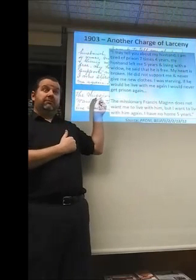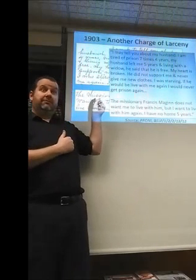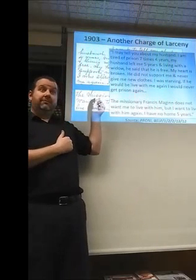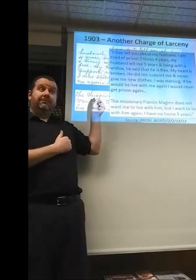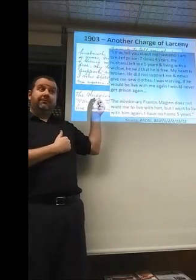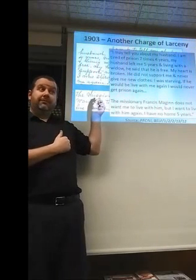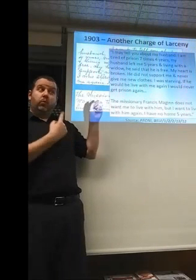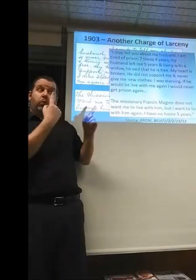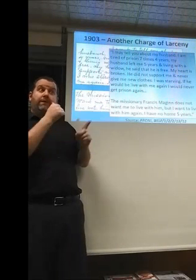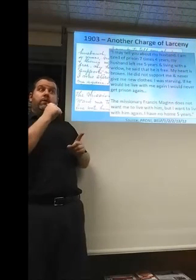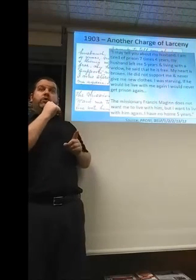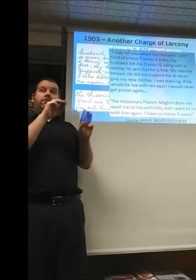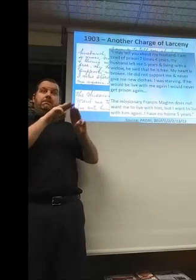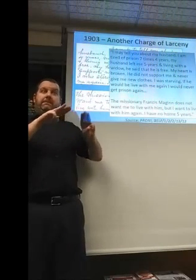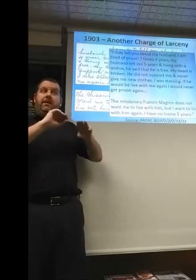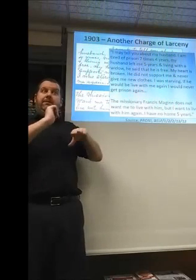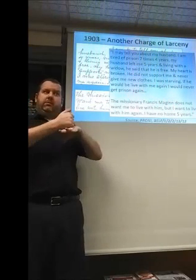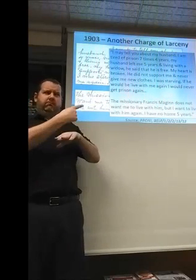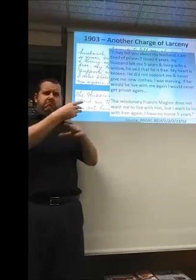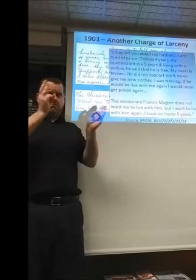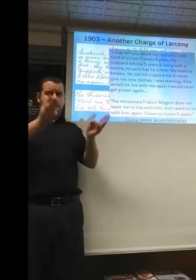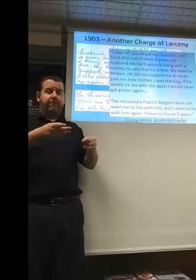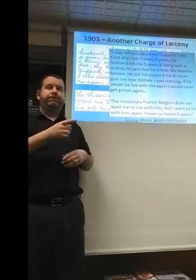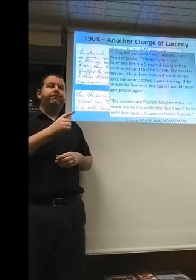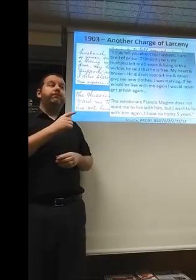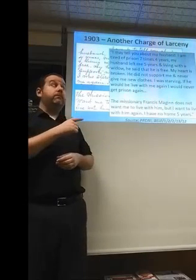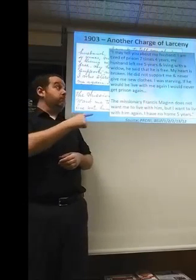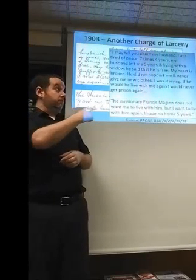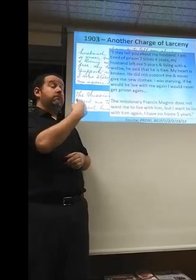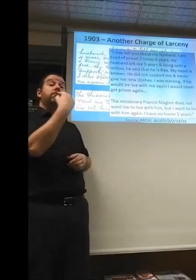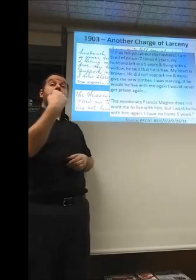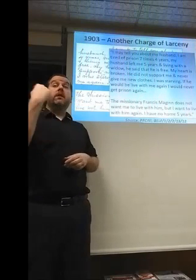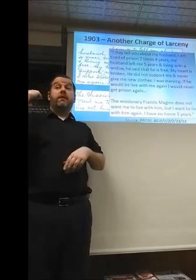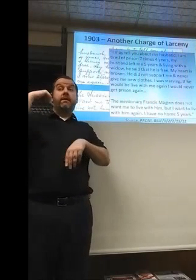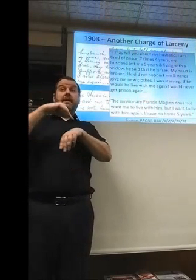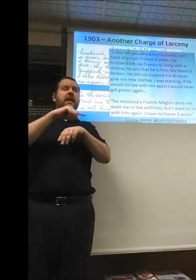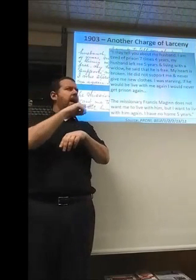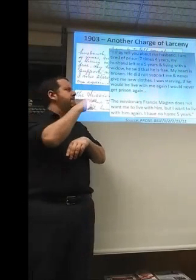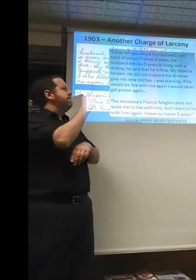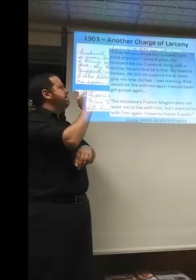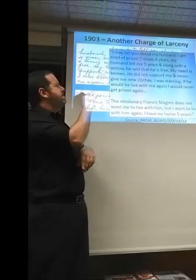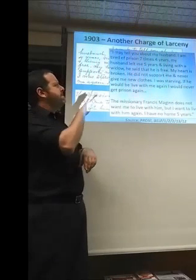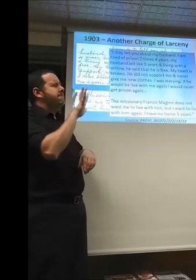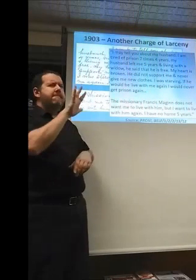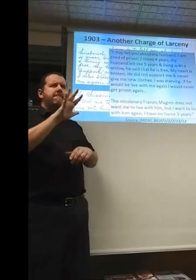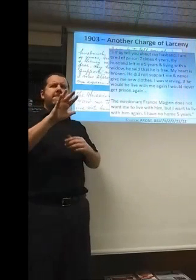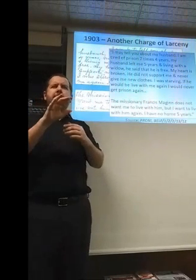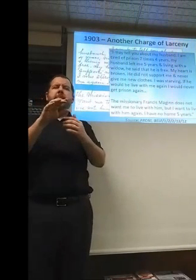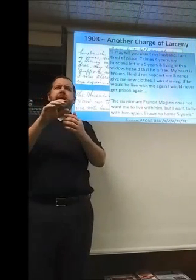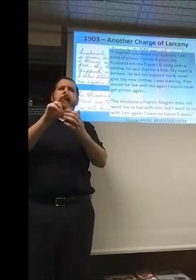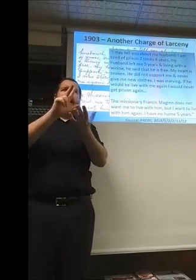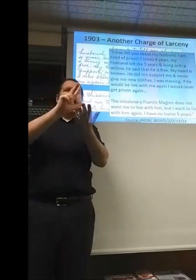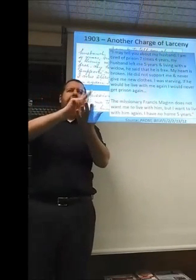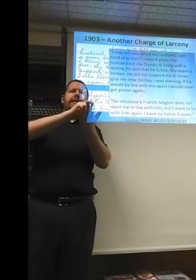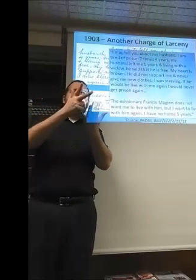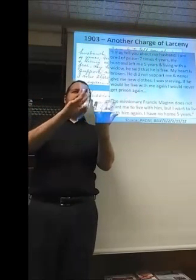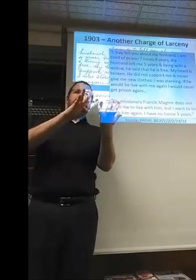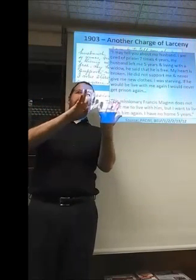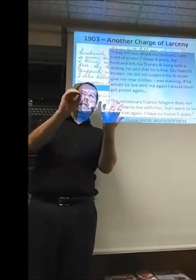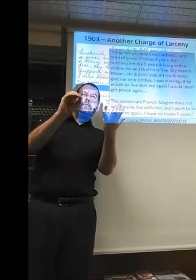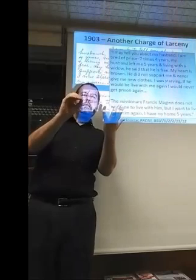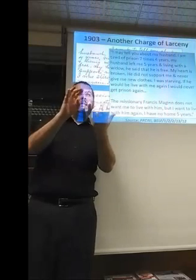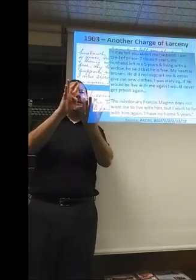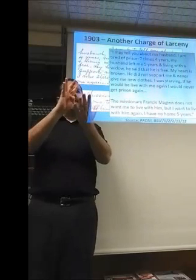But the judge saw her mother pointing at the two men, and then as soon as she indicated